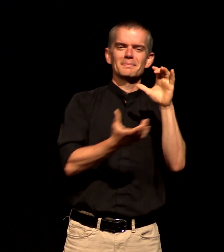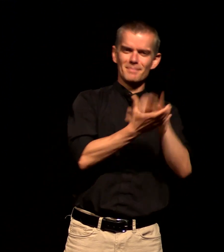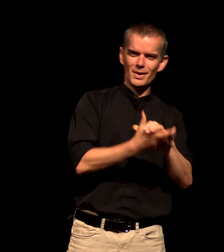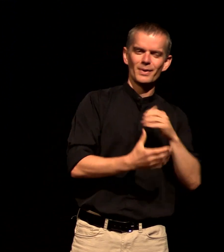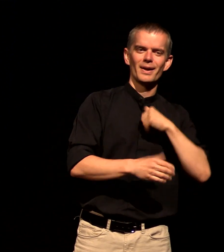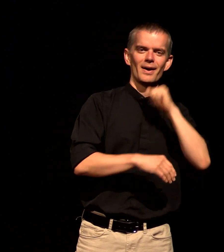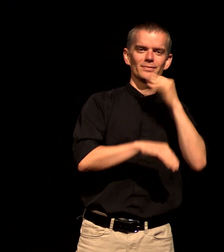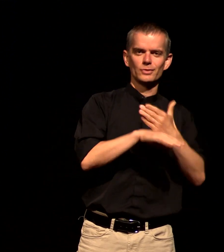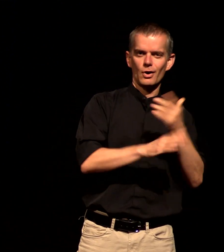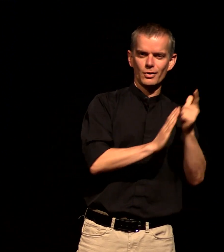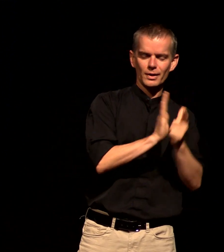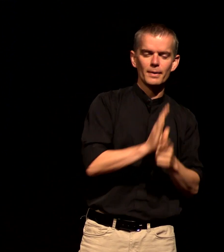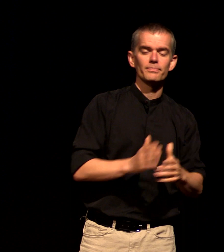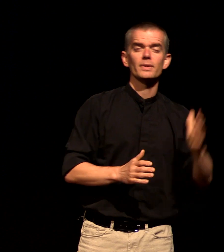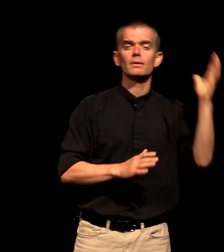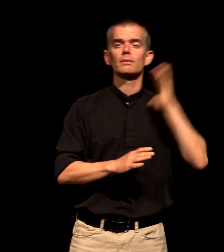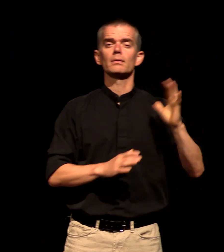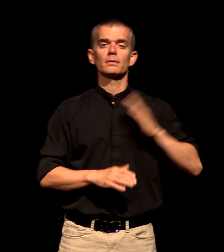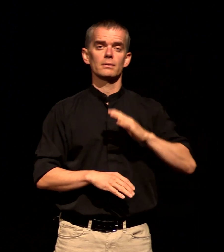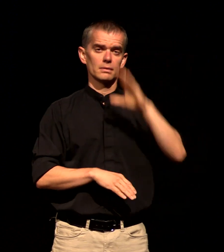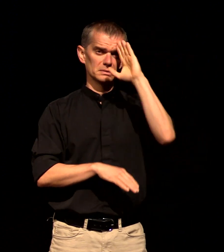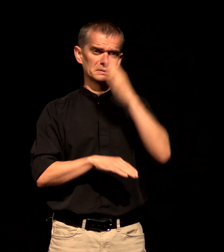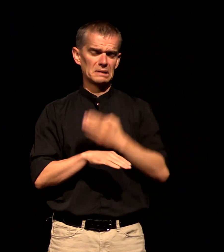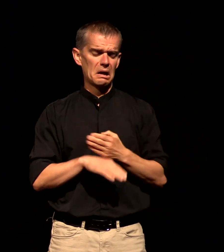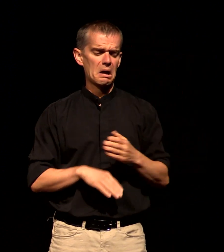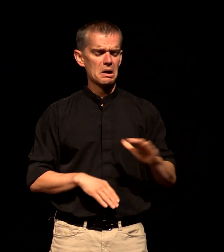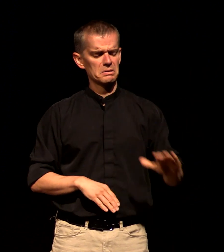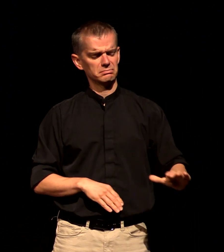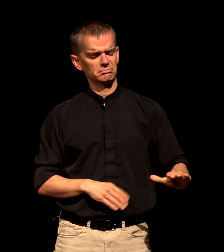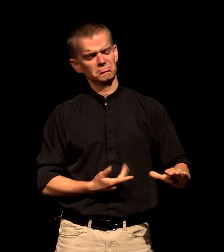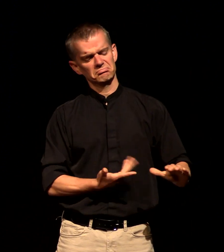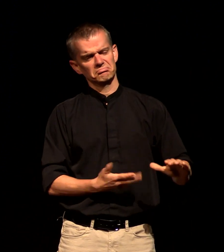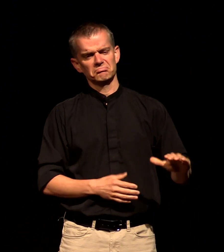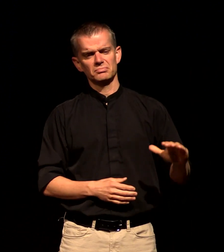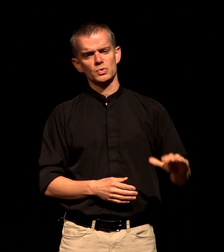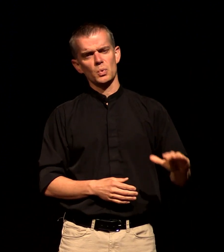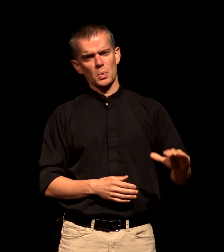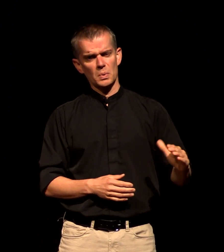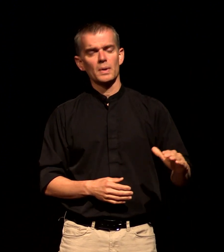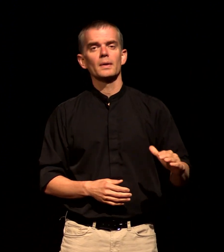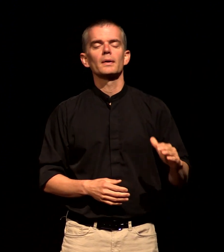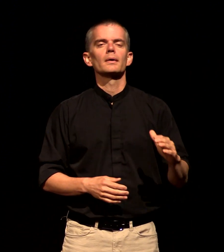back in the day, when our son was about this big, I walk into